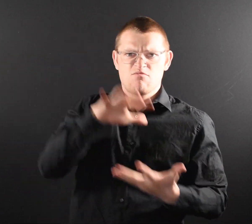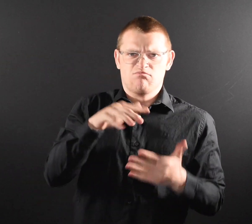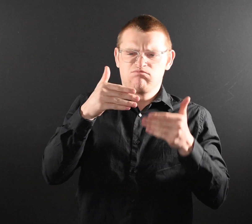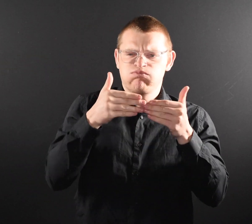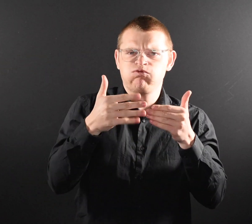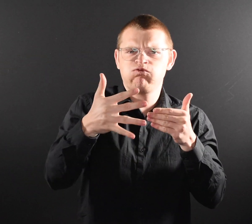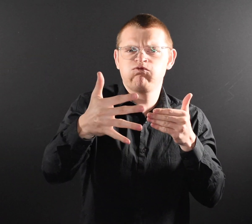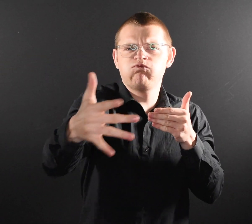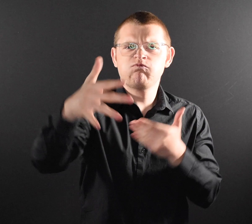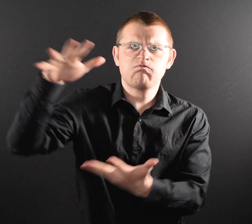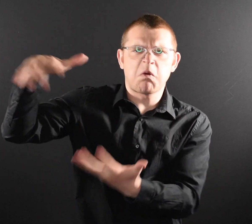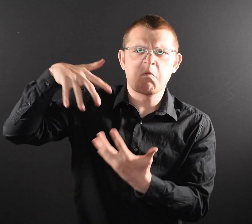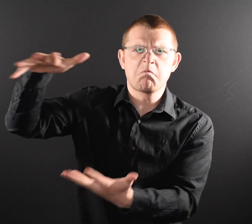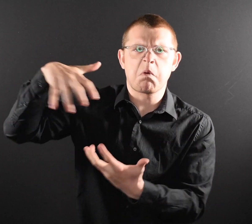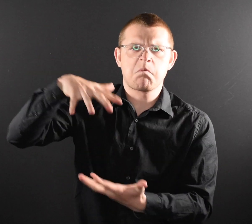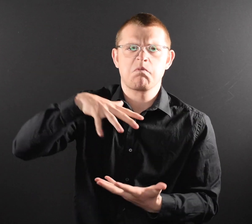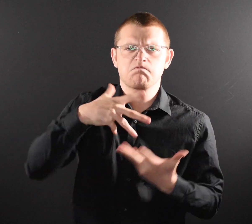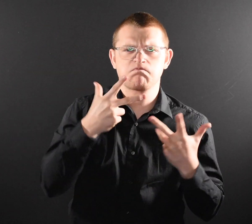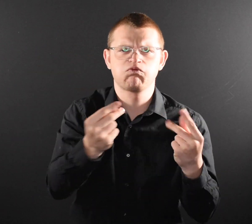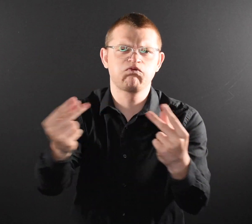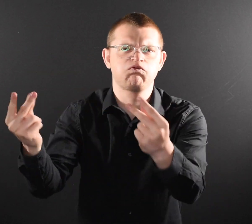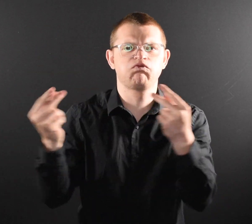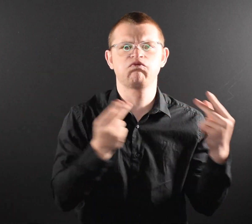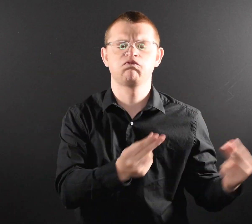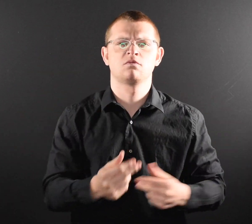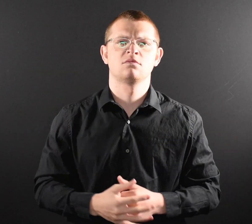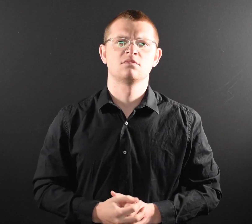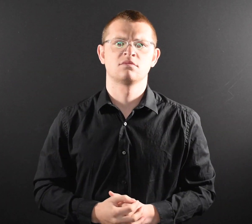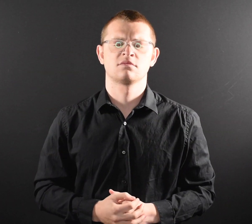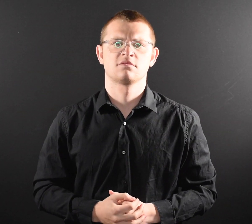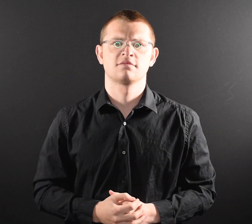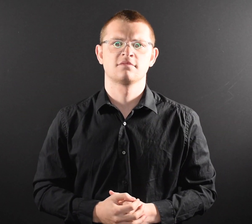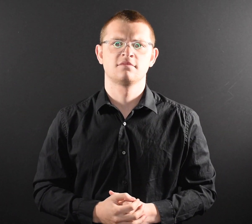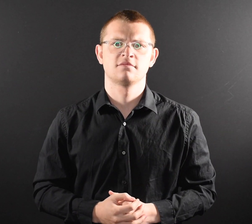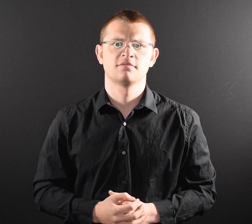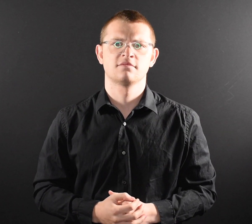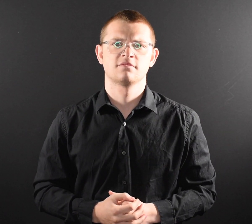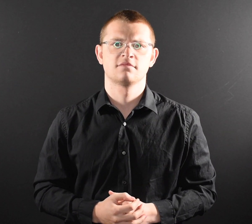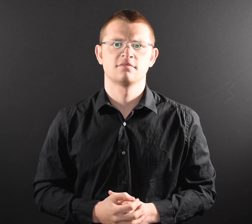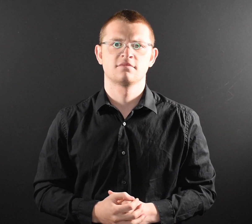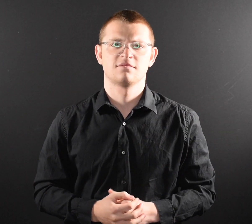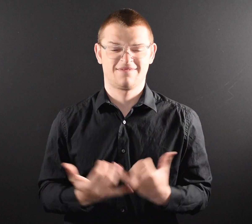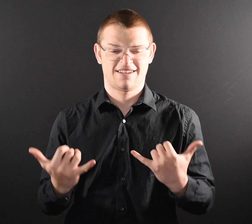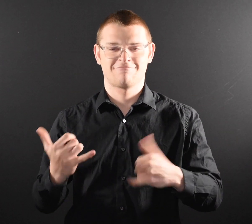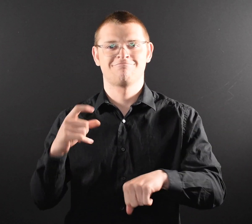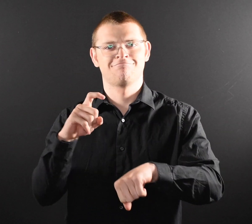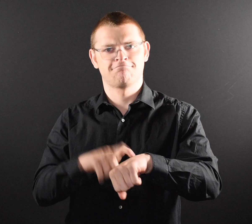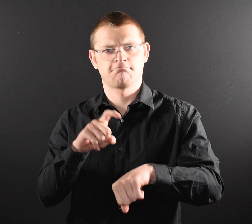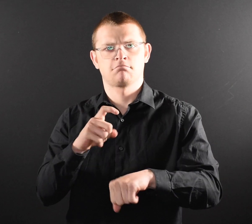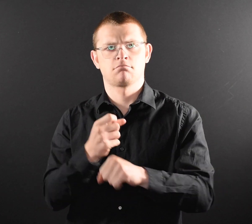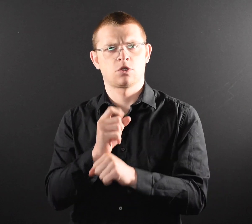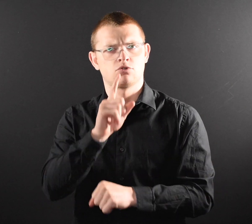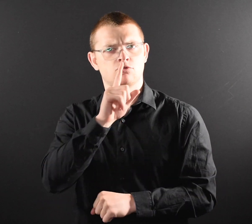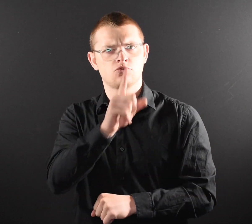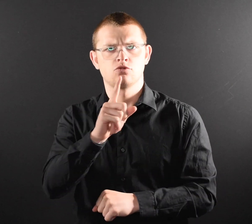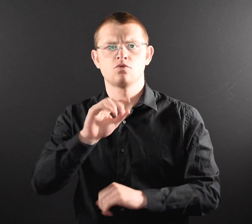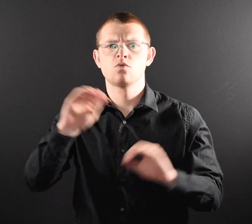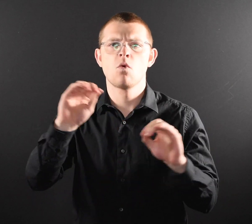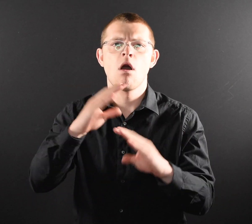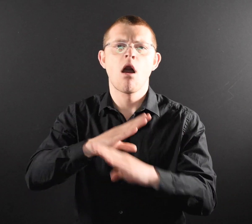supply is about to surge in the weeks ahead. • It’s time to make sure there are no barriers